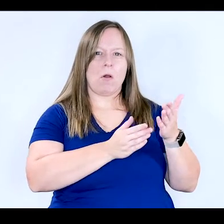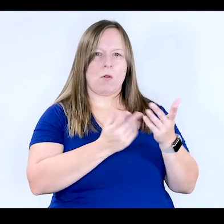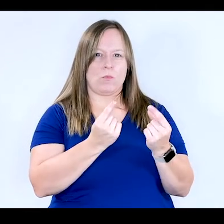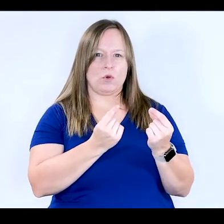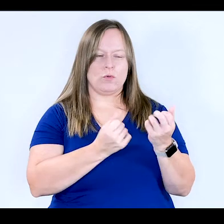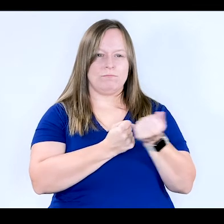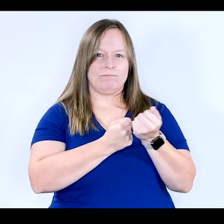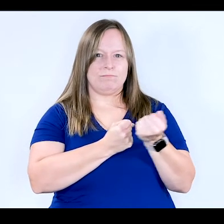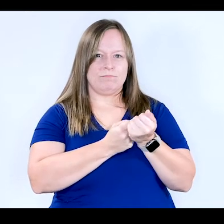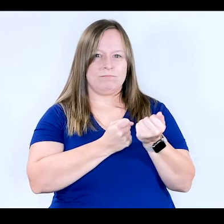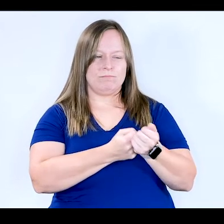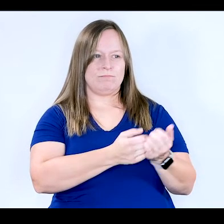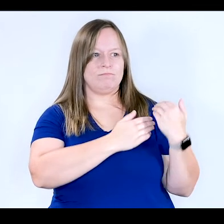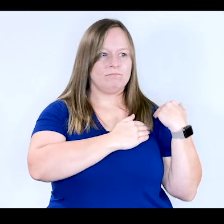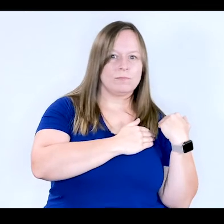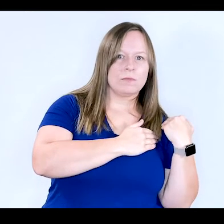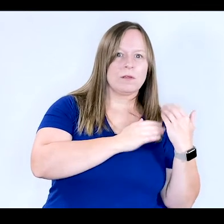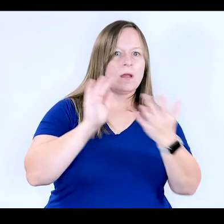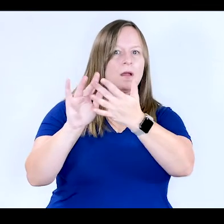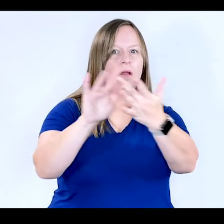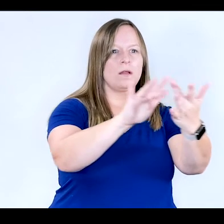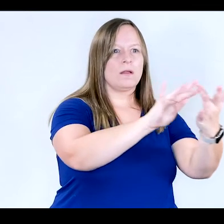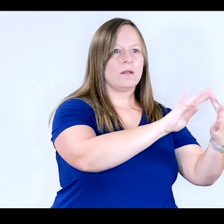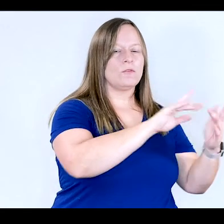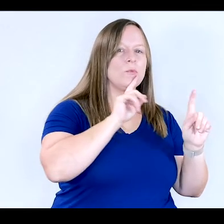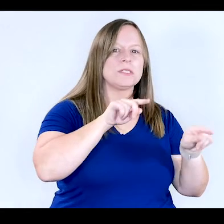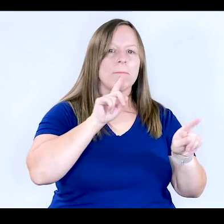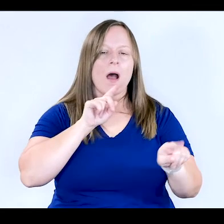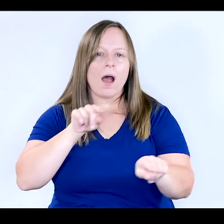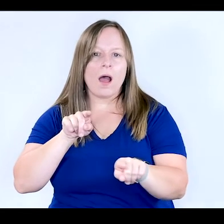what we do, which is our obligation to have outreach and to respond to the